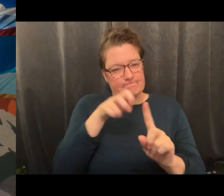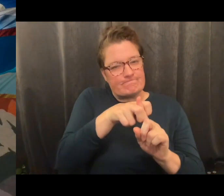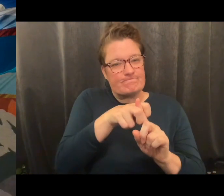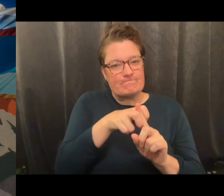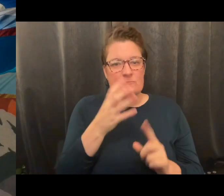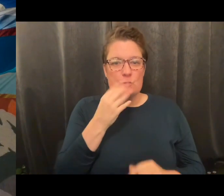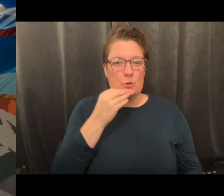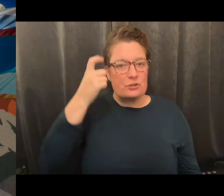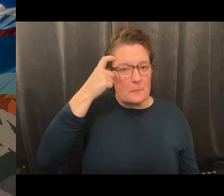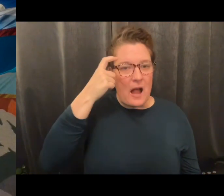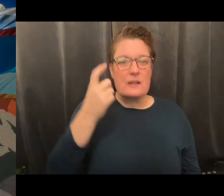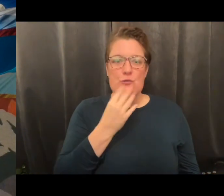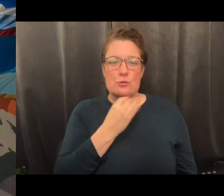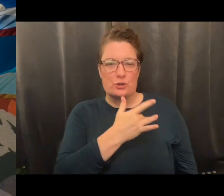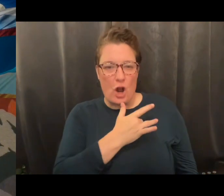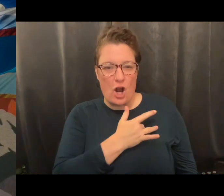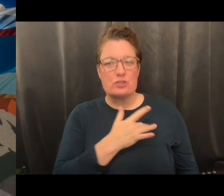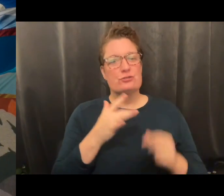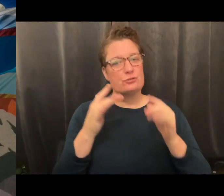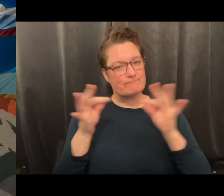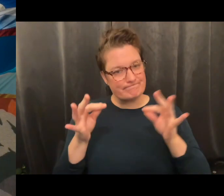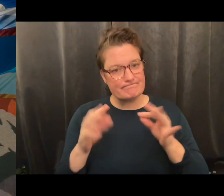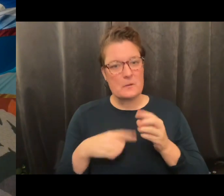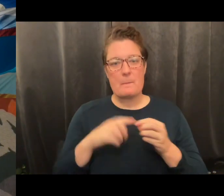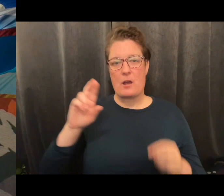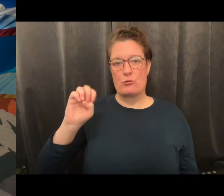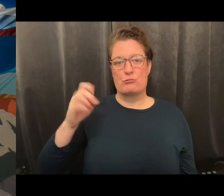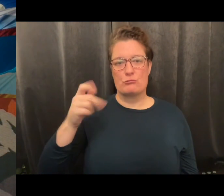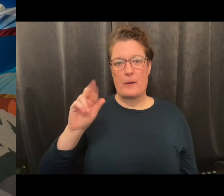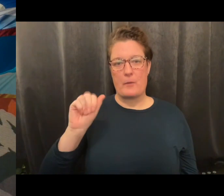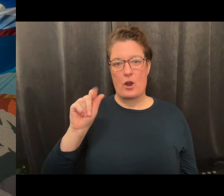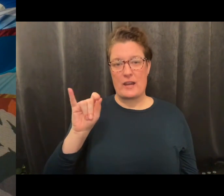in, making amends and doing teshuvah for the harms that have been done to